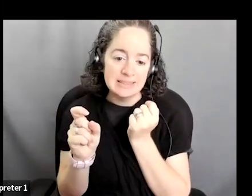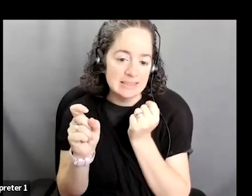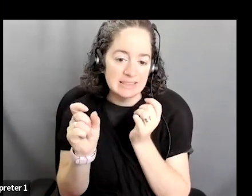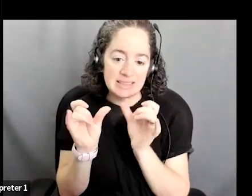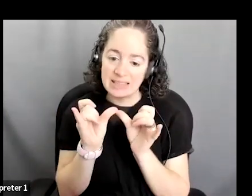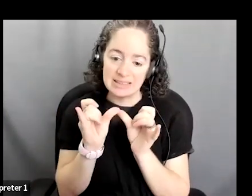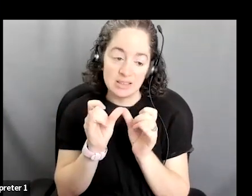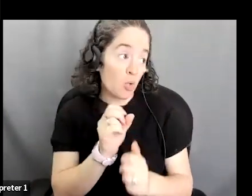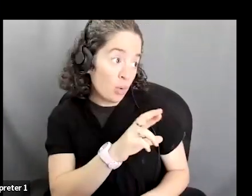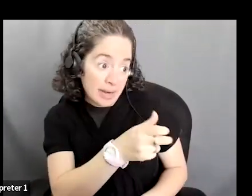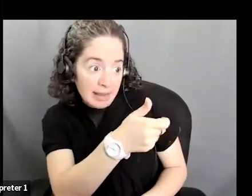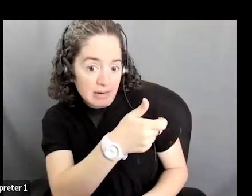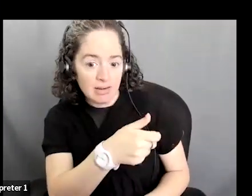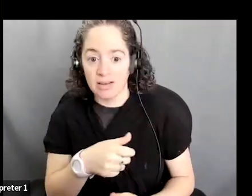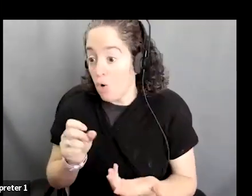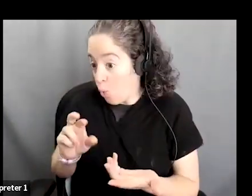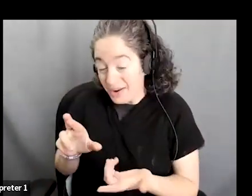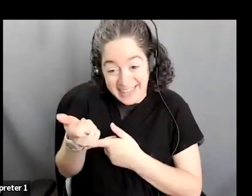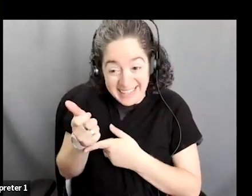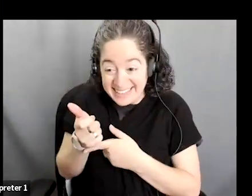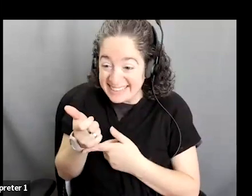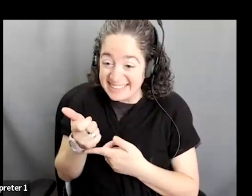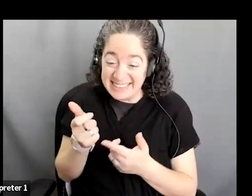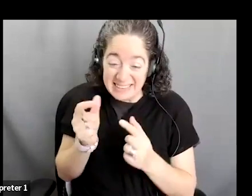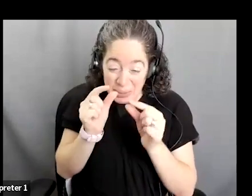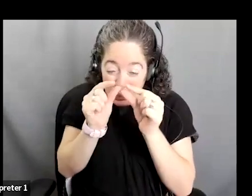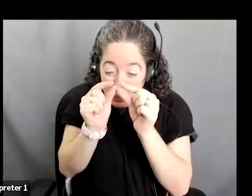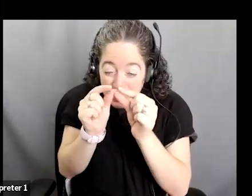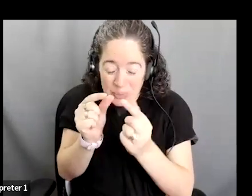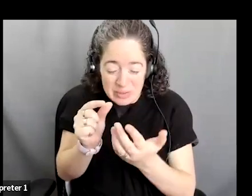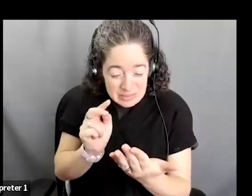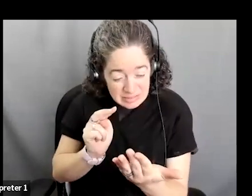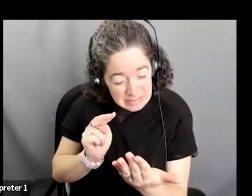Or 10. Yes, it ends up being really small.